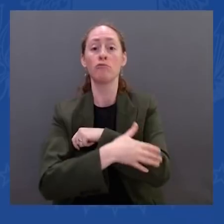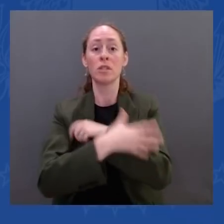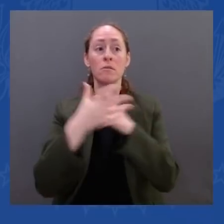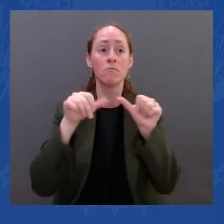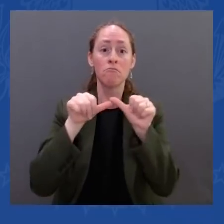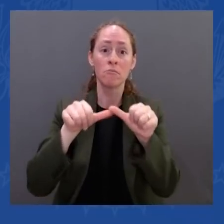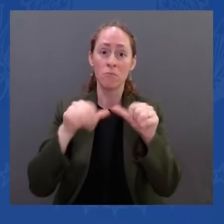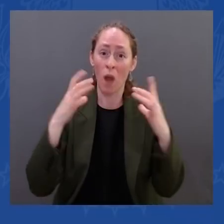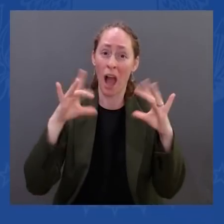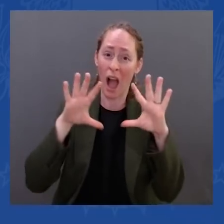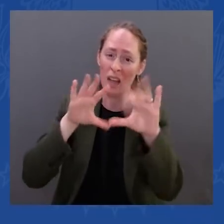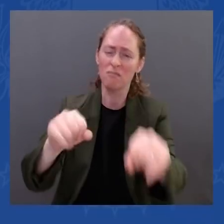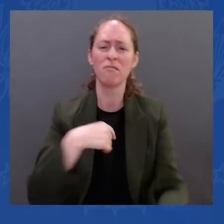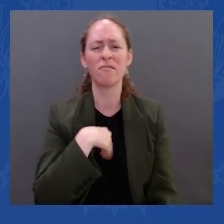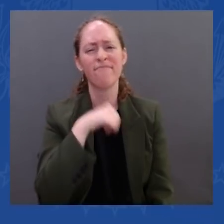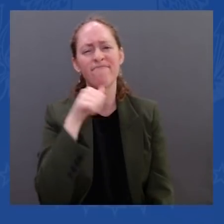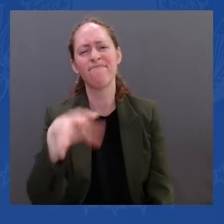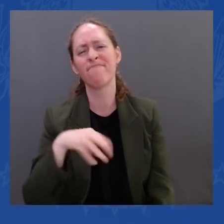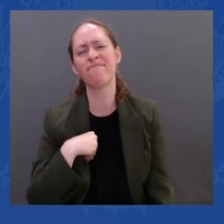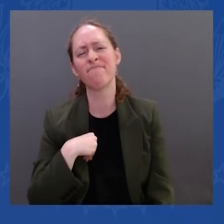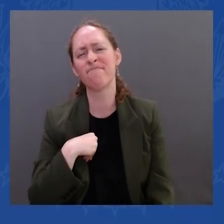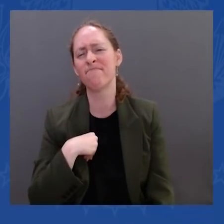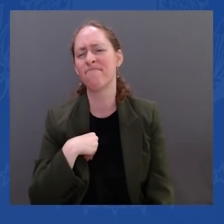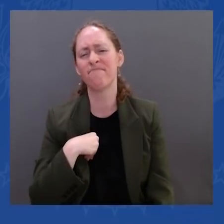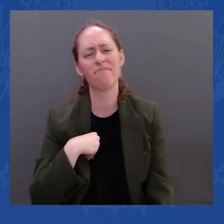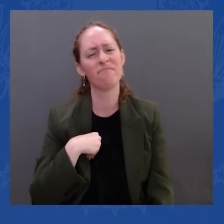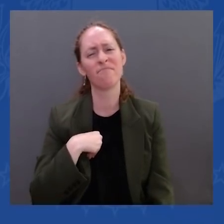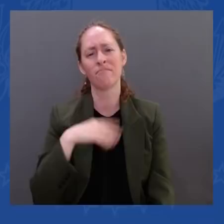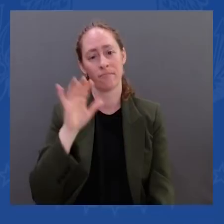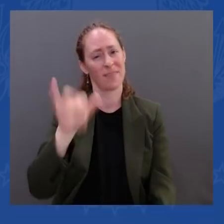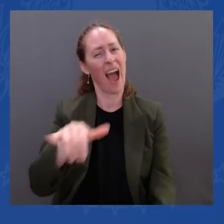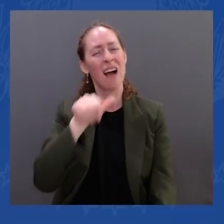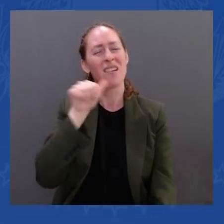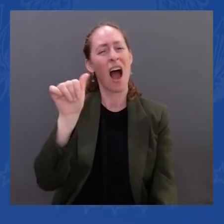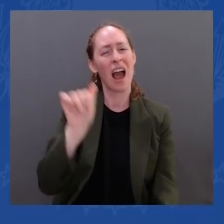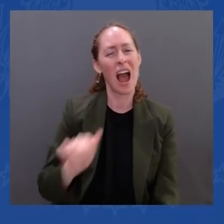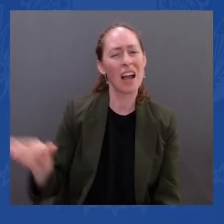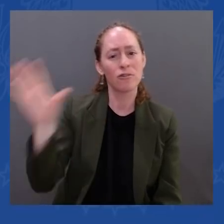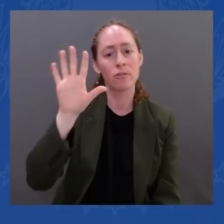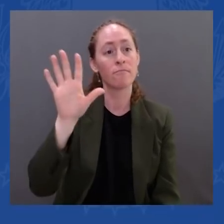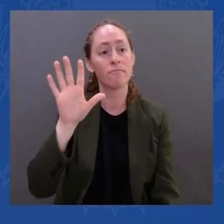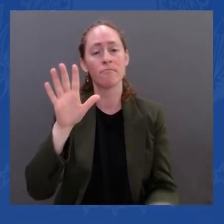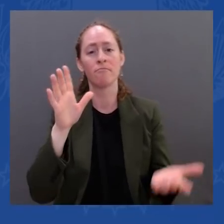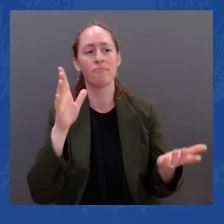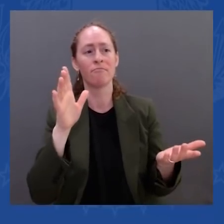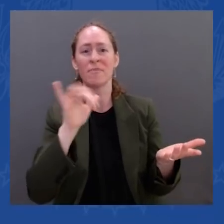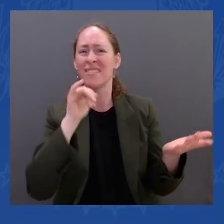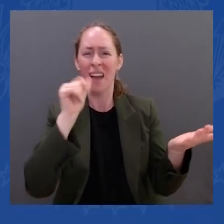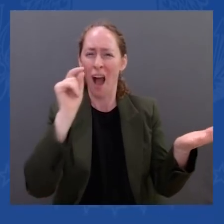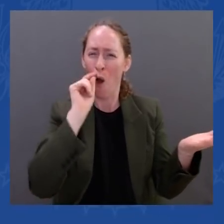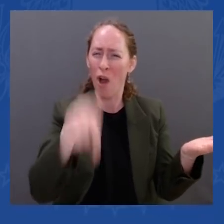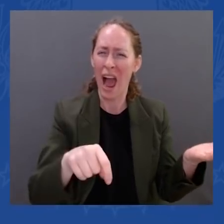We think that unilateral attempt to change status quo is impermissible. That's why we're cooperating with the international cooperation